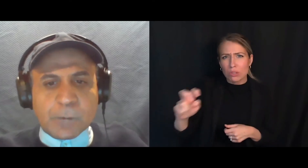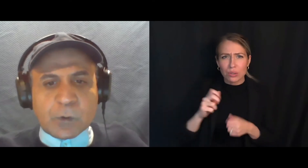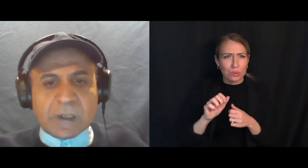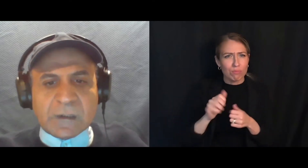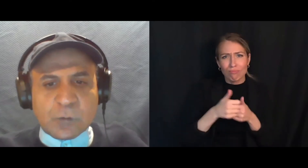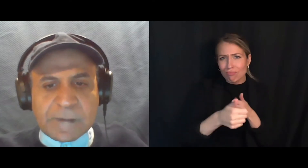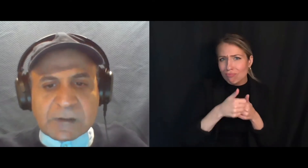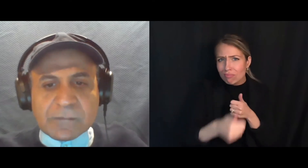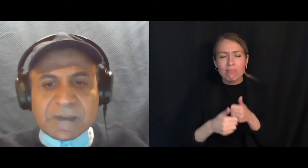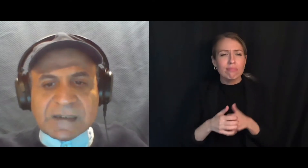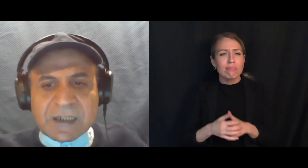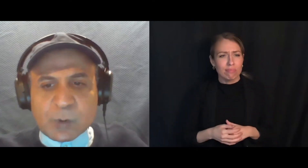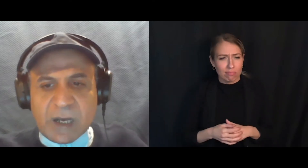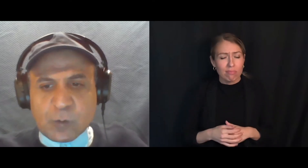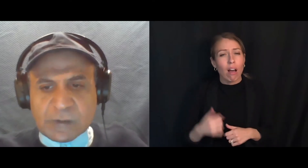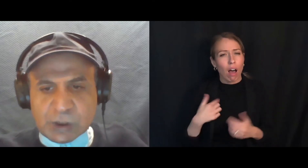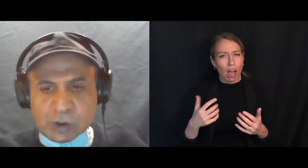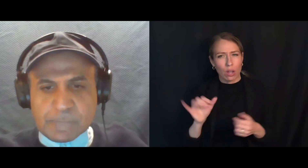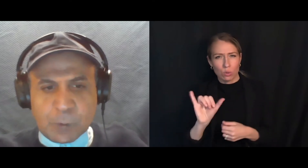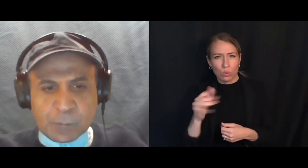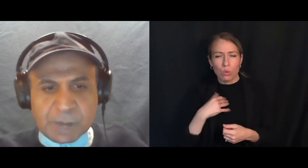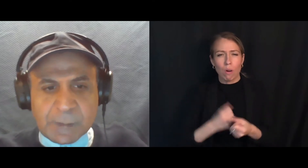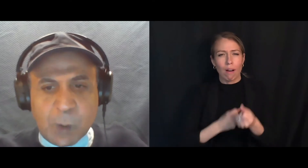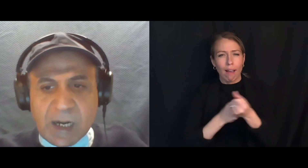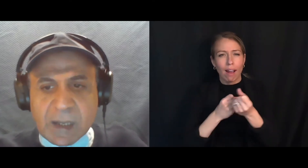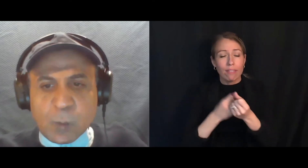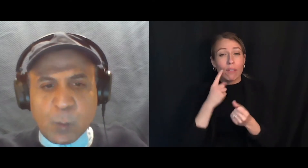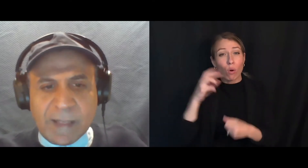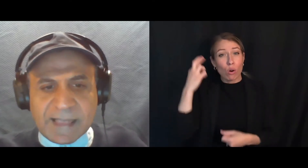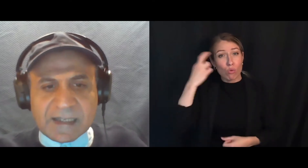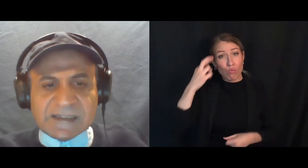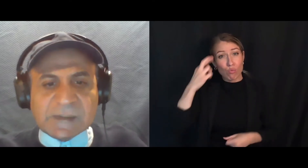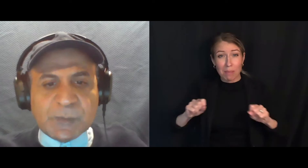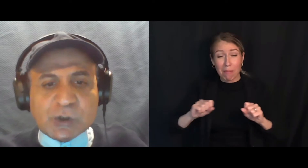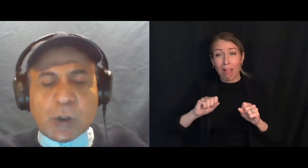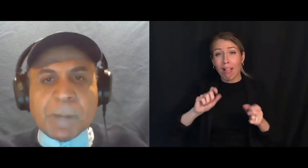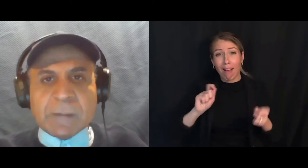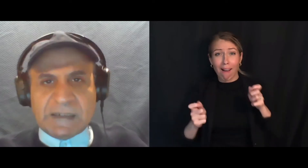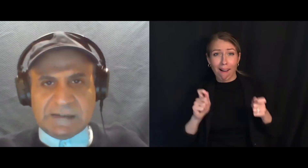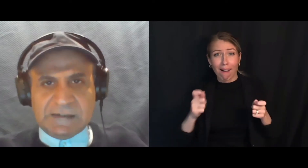for innovative reasonable accommodations for people with speech impairment,